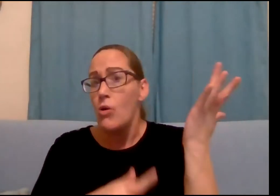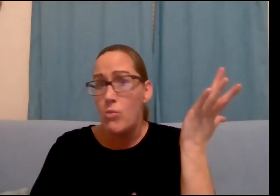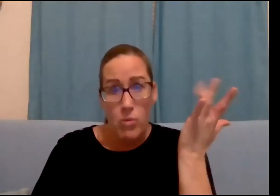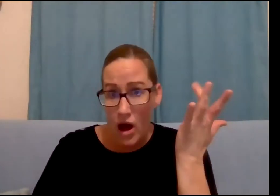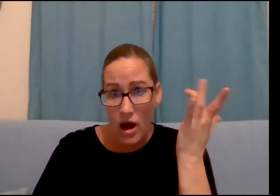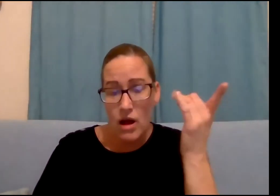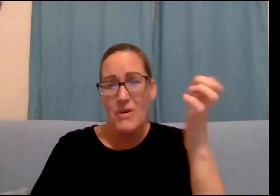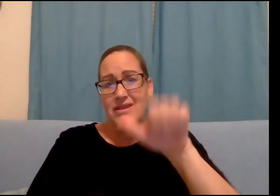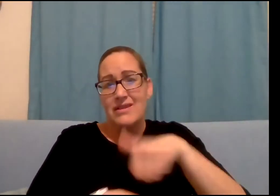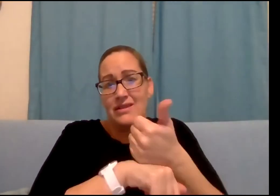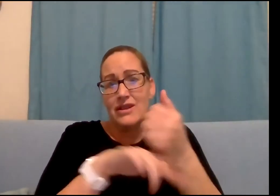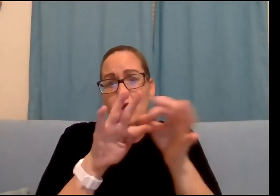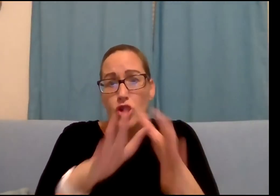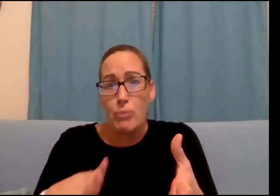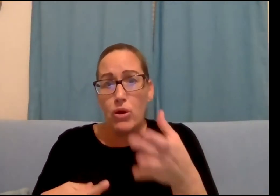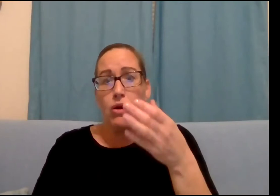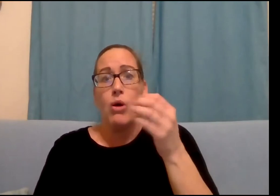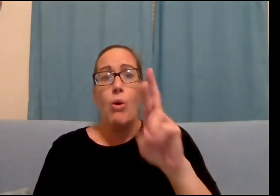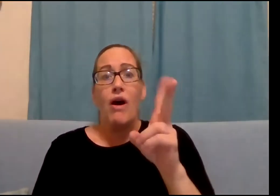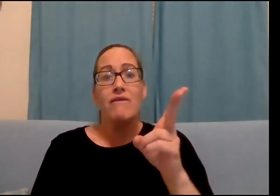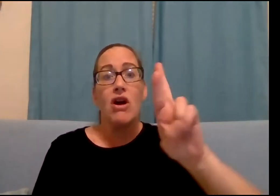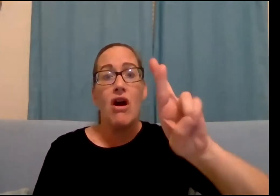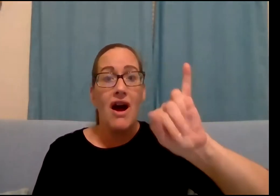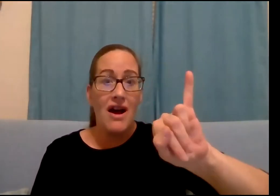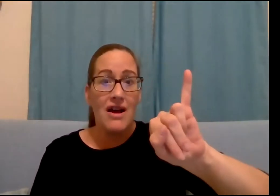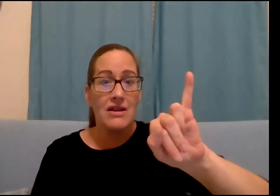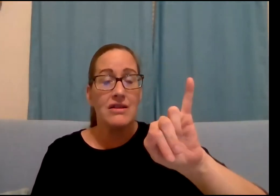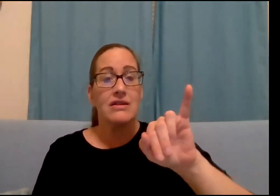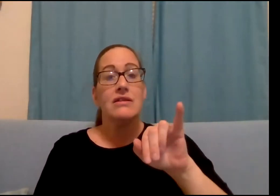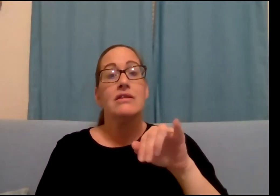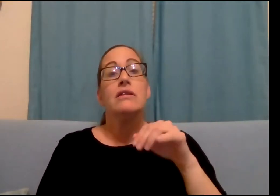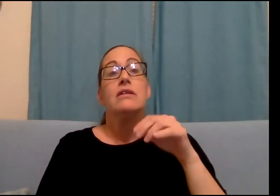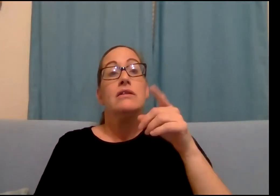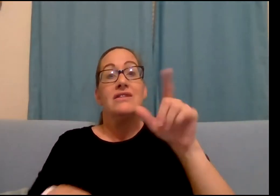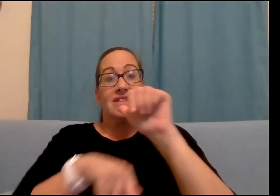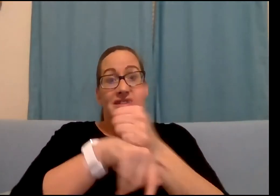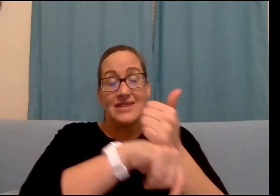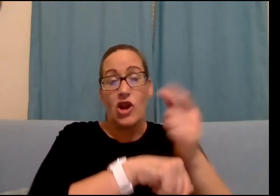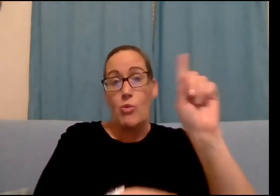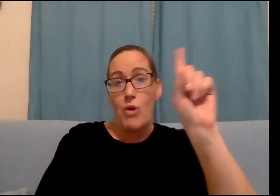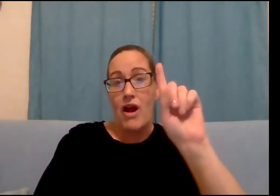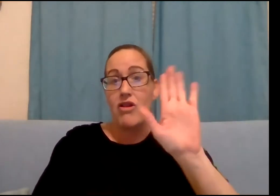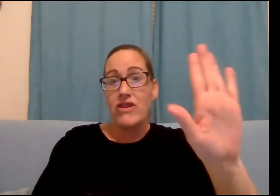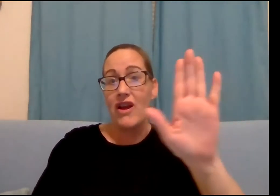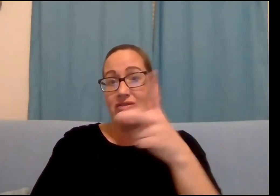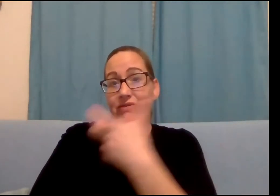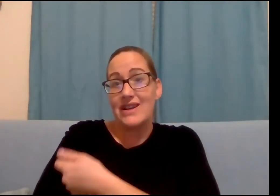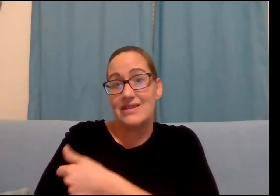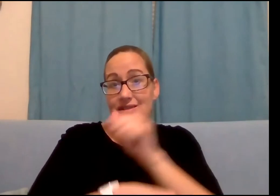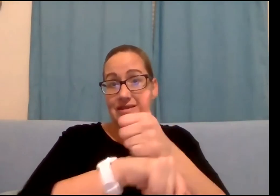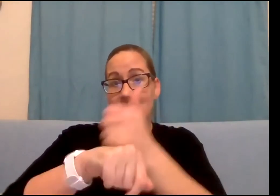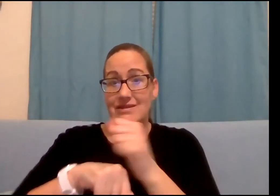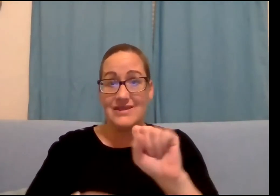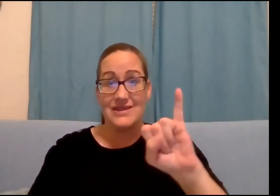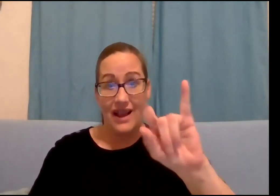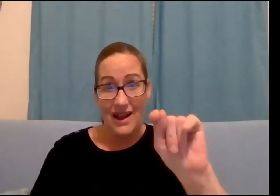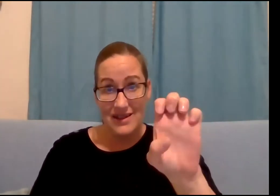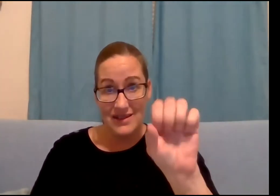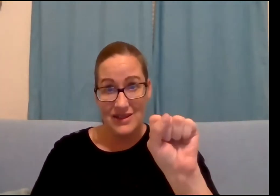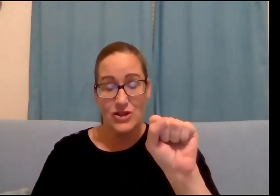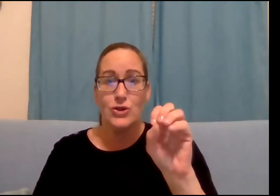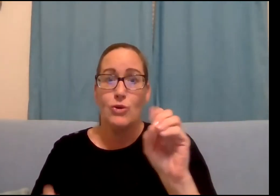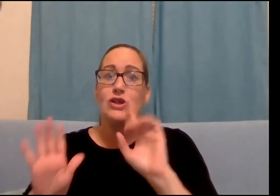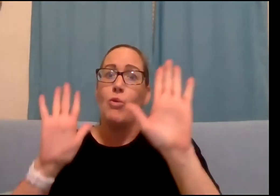Why? They are setting up interpreting and VRI services at the vaccine sites.